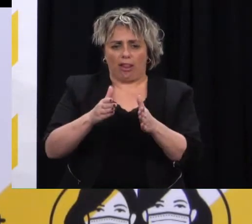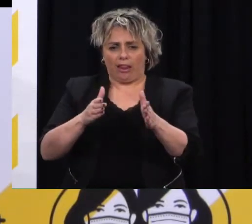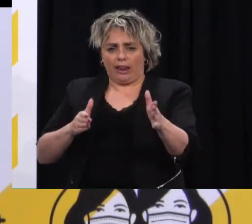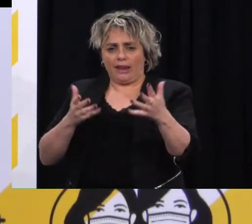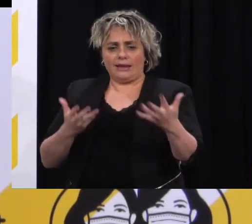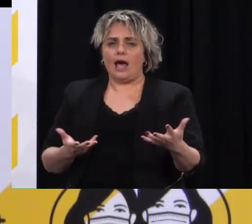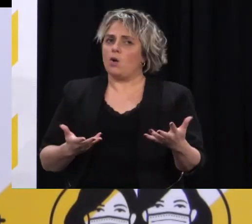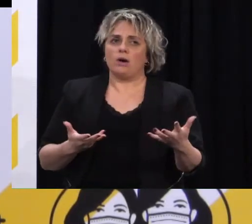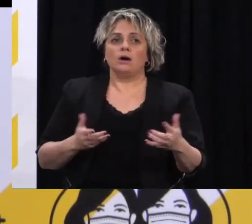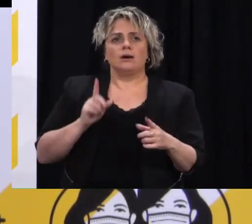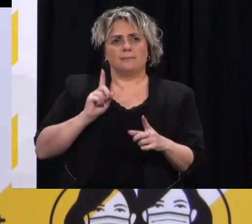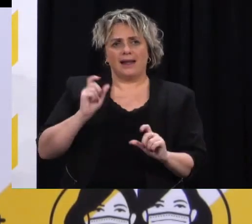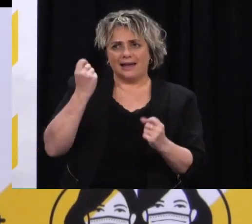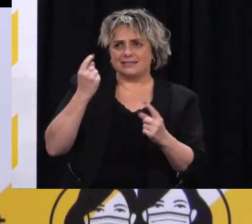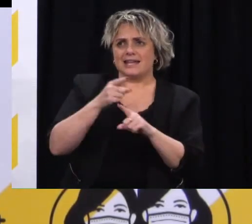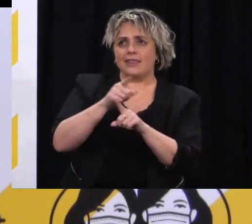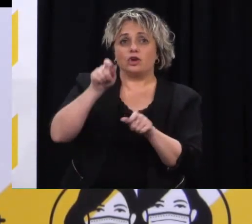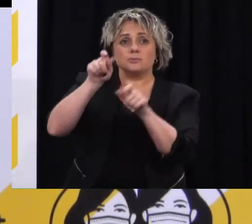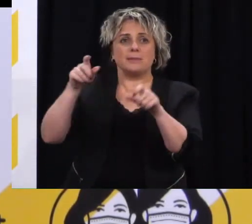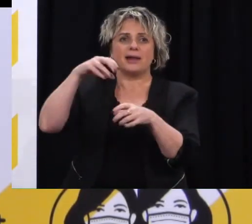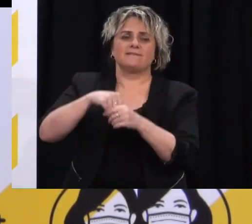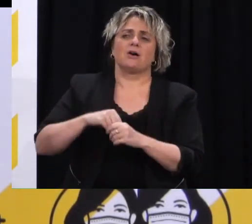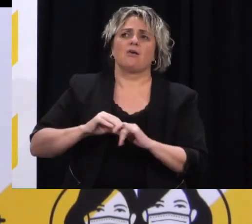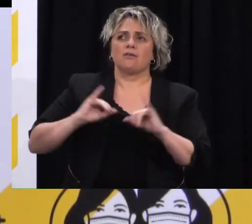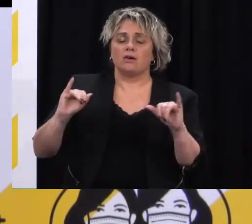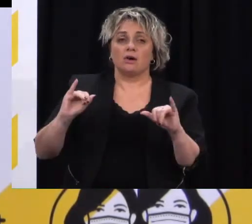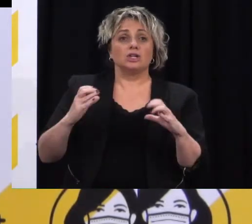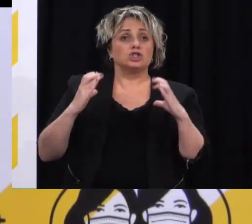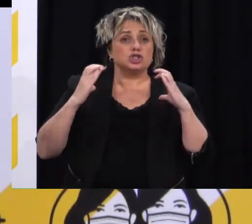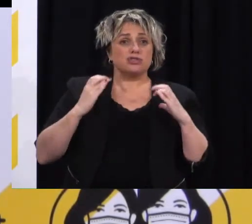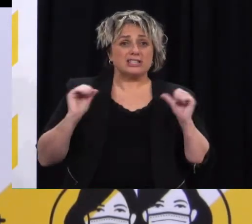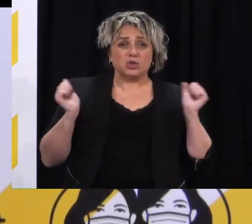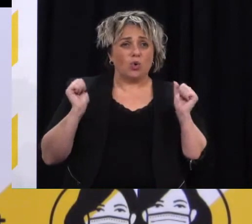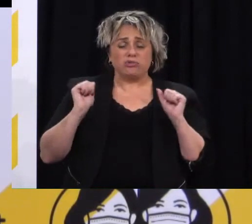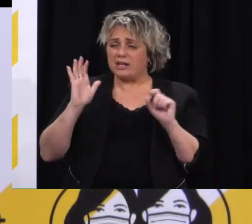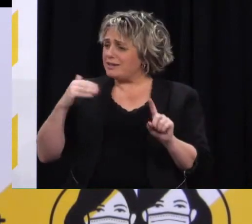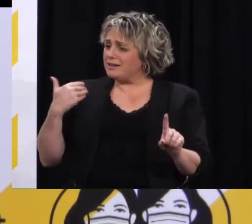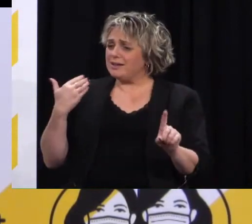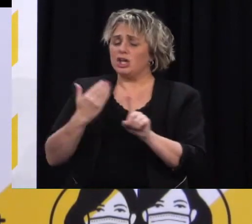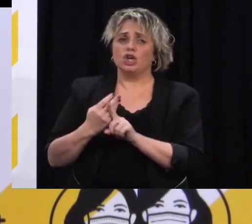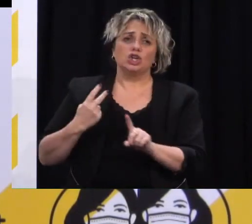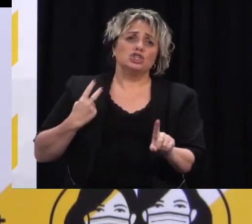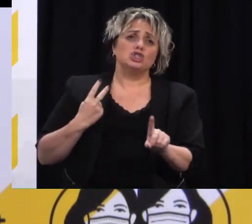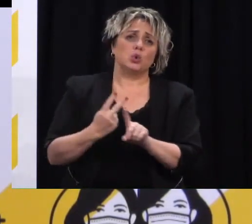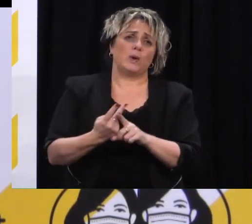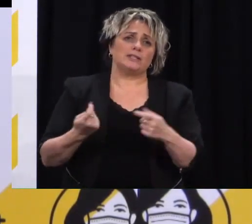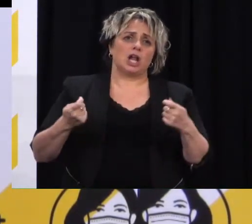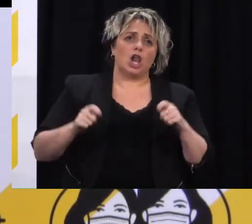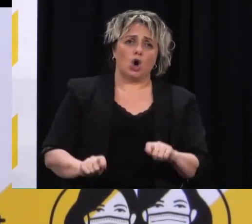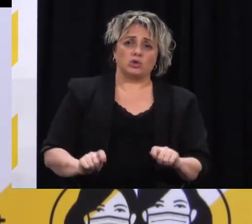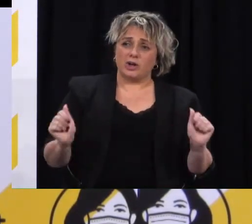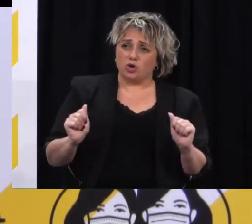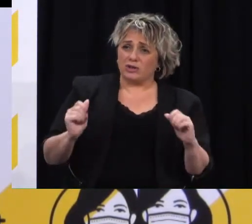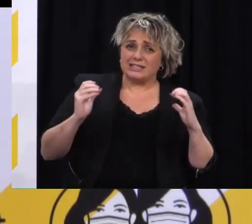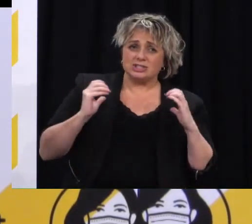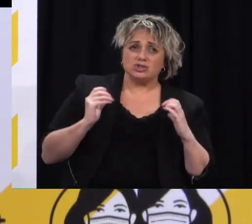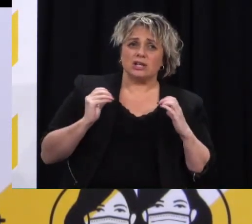fight against COVID? >> There is nothing I've seen to suggest